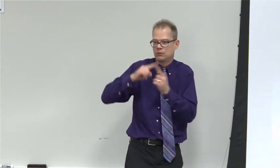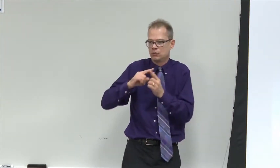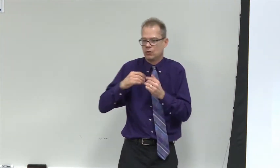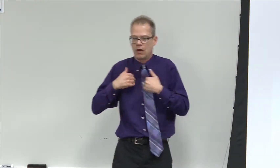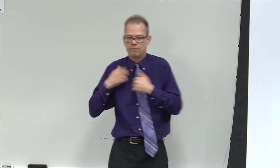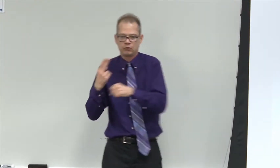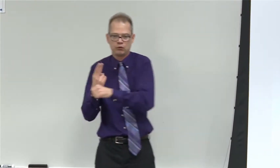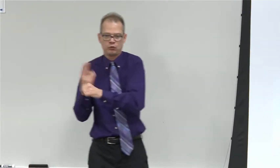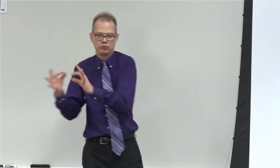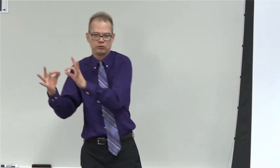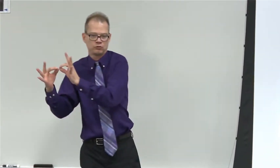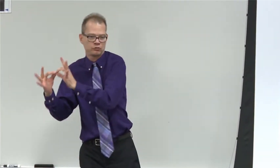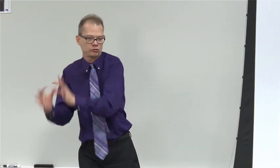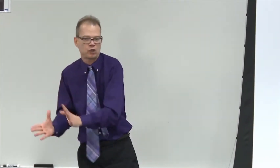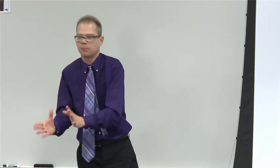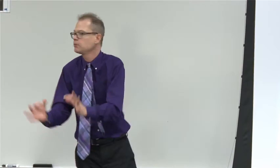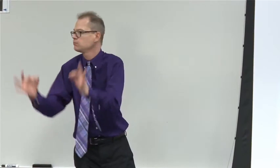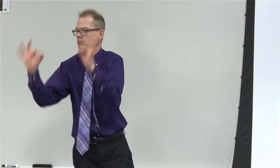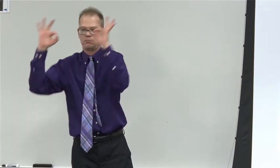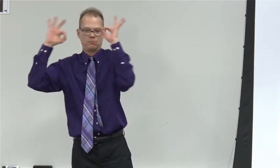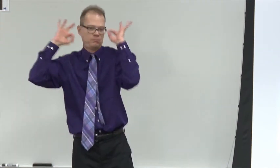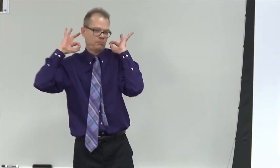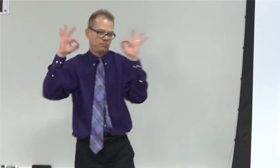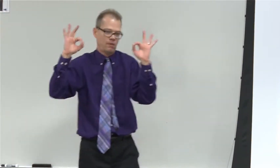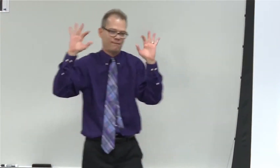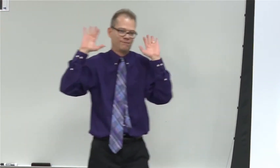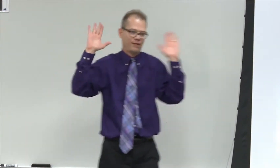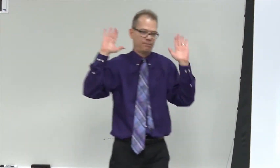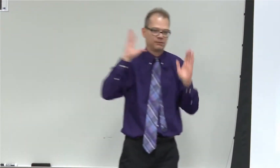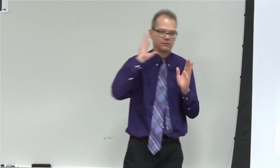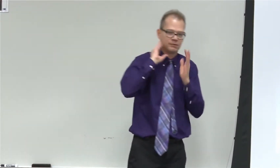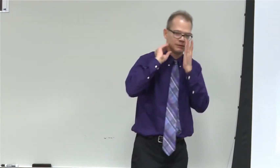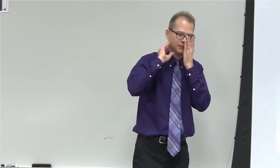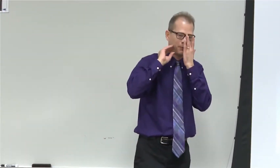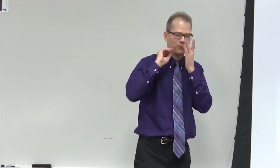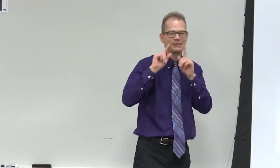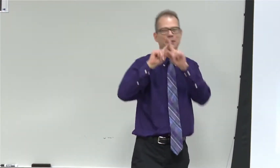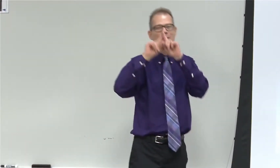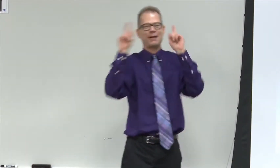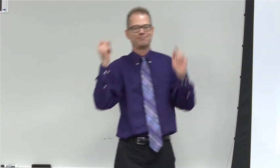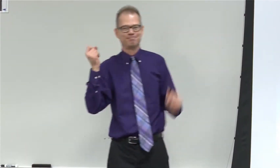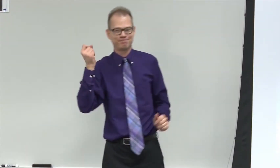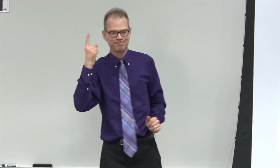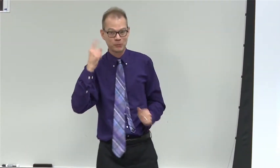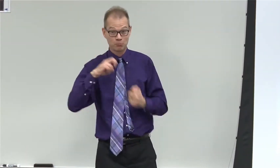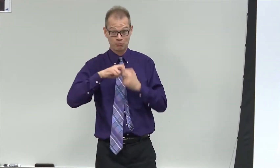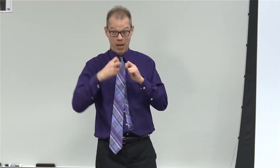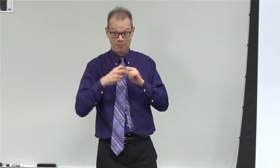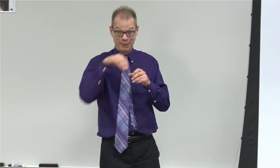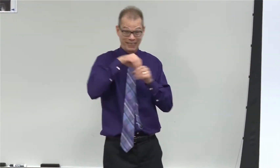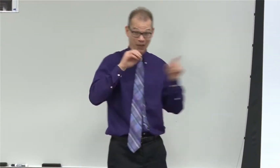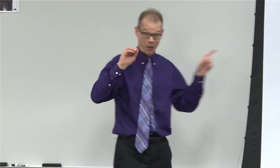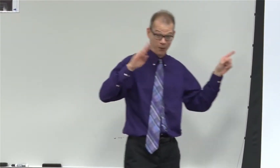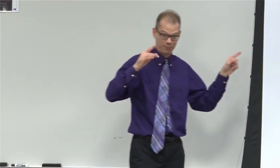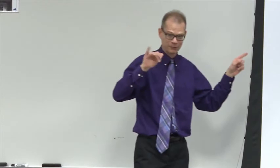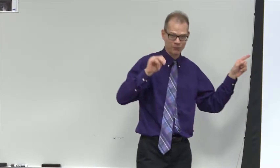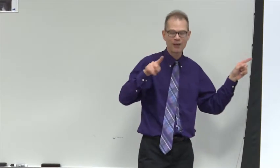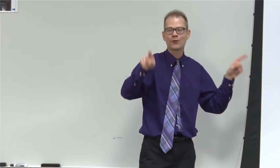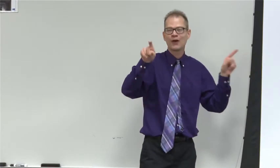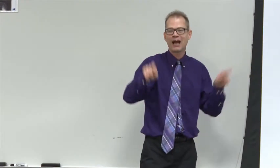to...to having an interpreter in the room. And so I thought that that was... that would be a fabulous experience. But the problem with ob/gyn